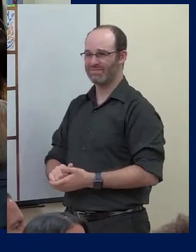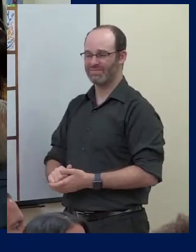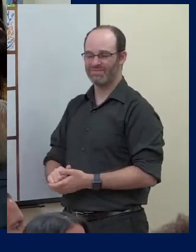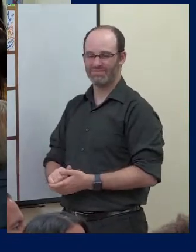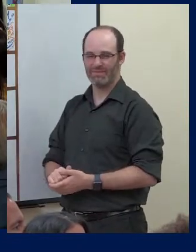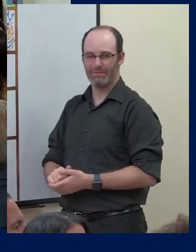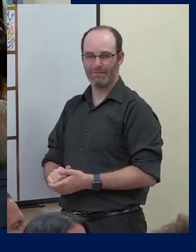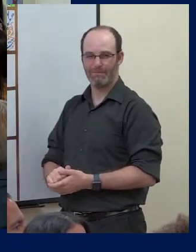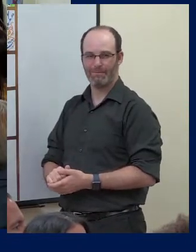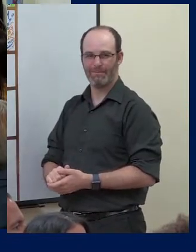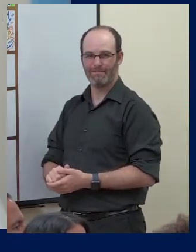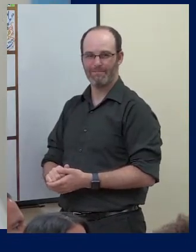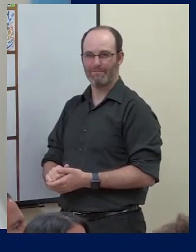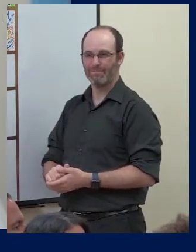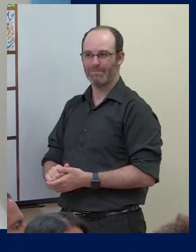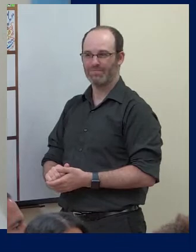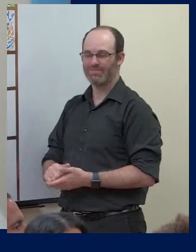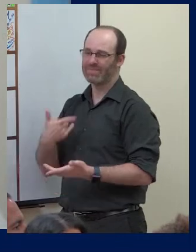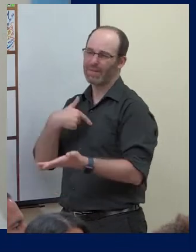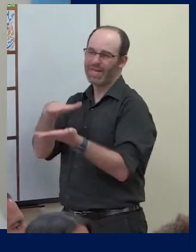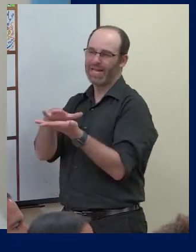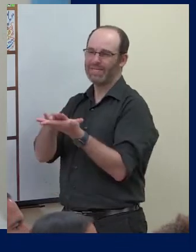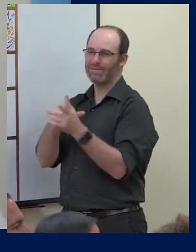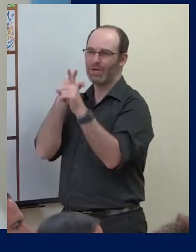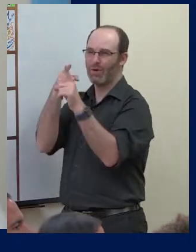Such as my academic goals.